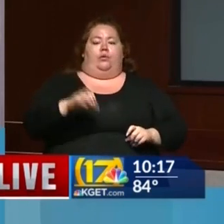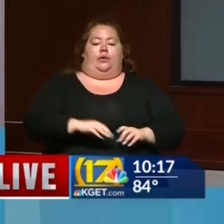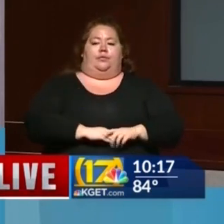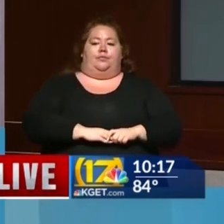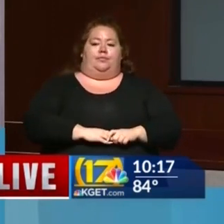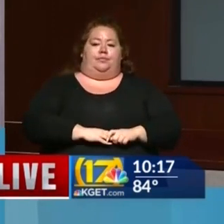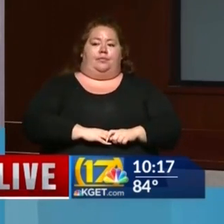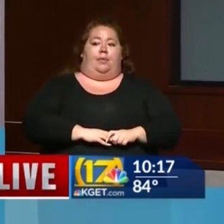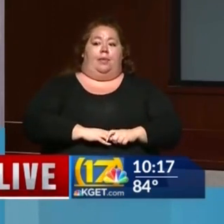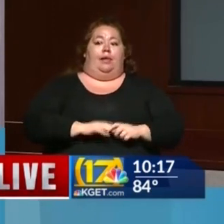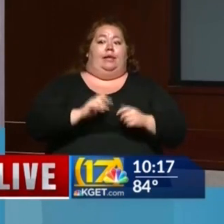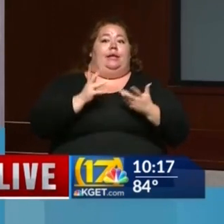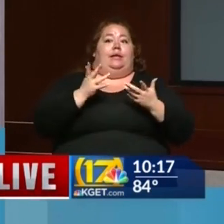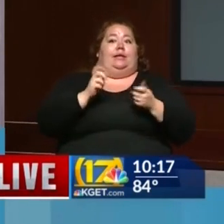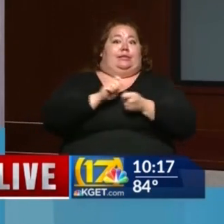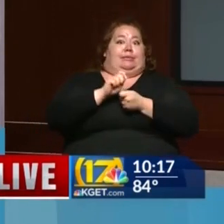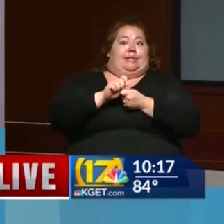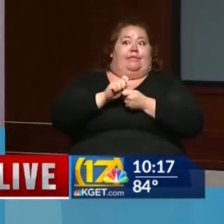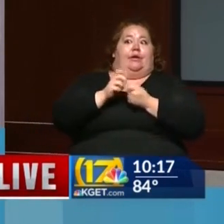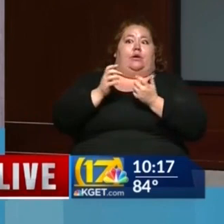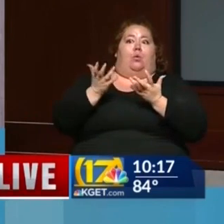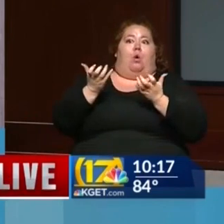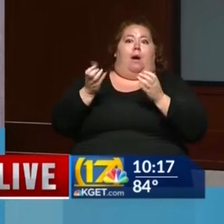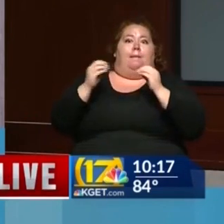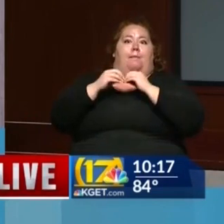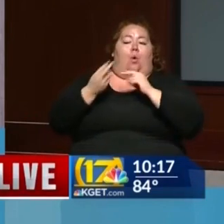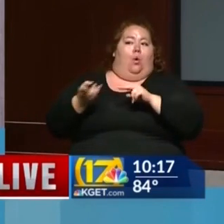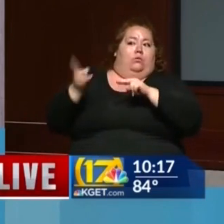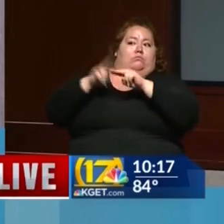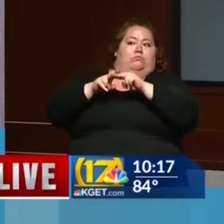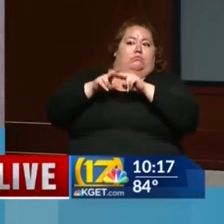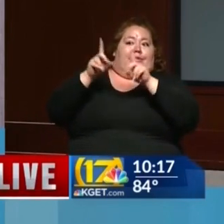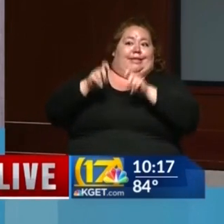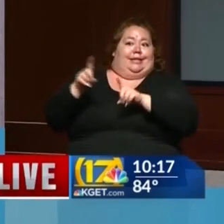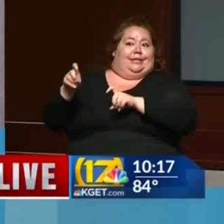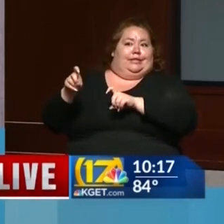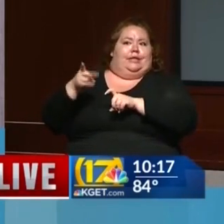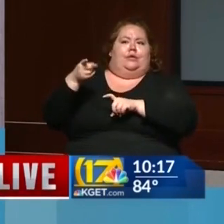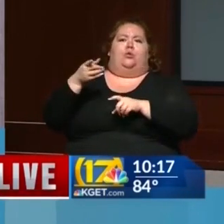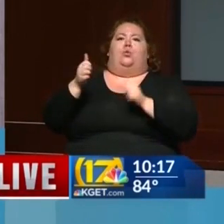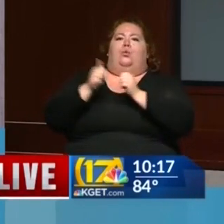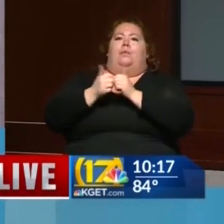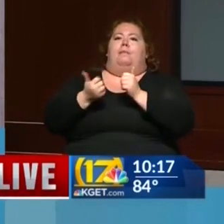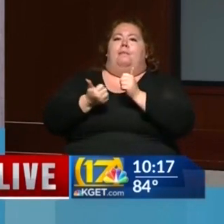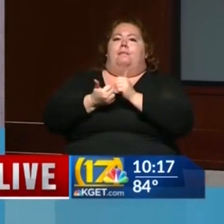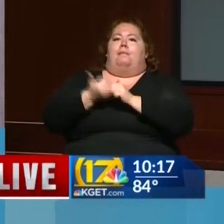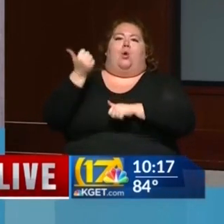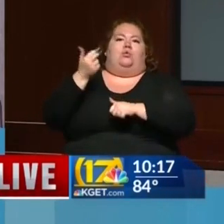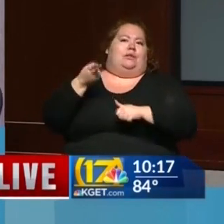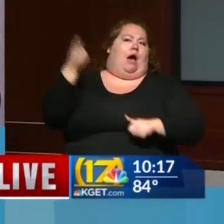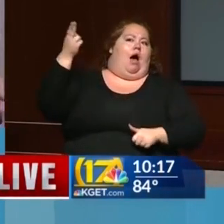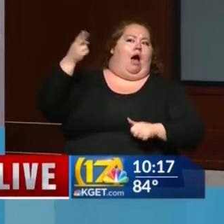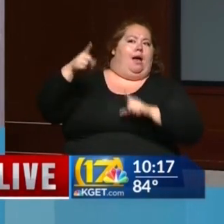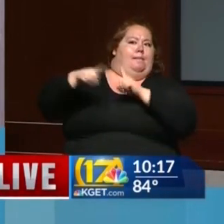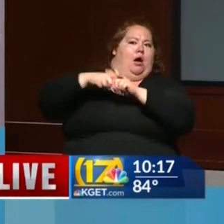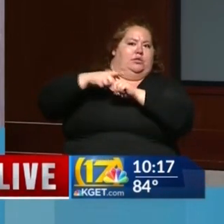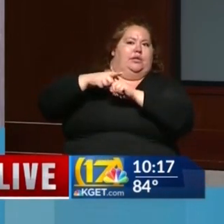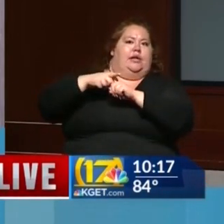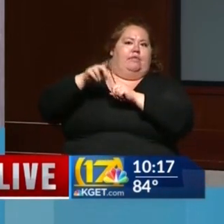EDUCATION AND INCREASING TESTING THROUGHOUT OUR COMMUNITY, PARTICULARLY IN THESE AREAS OF